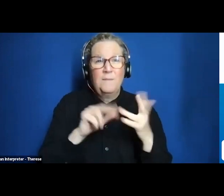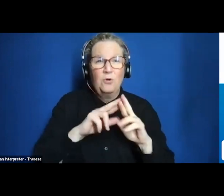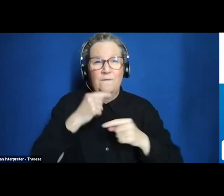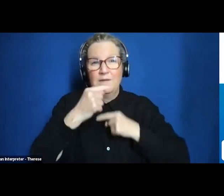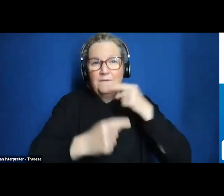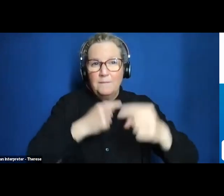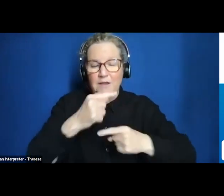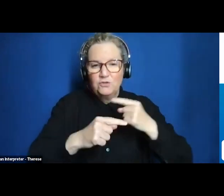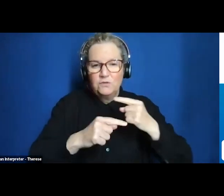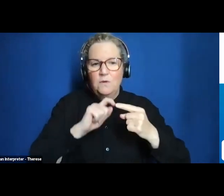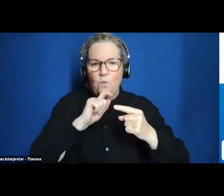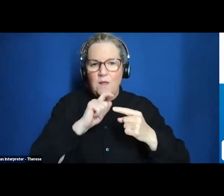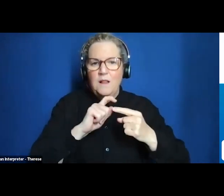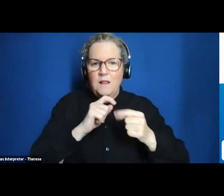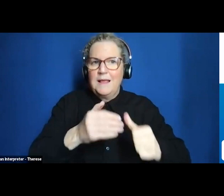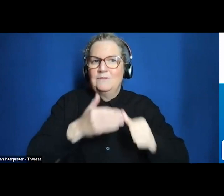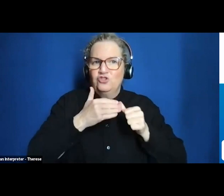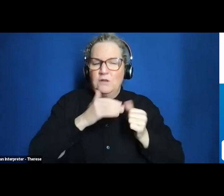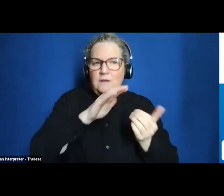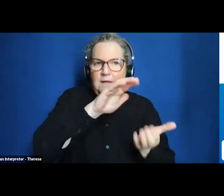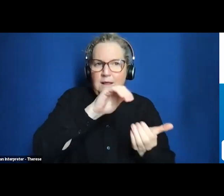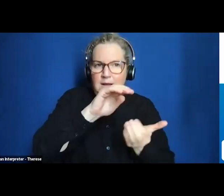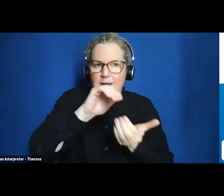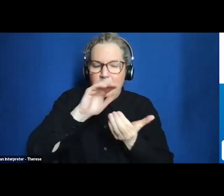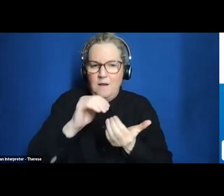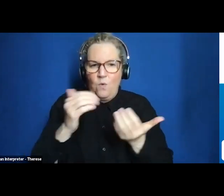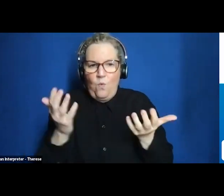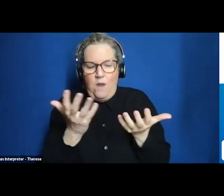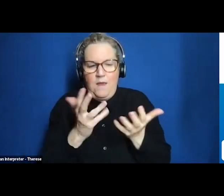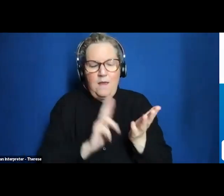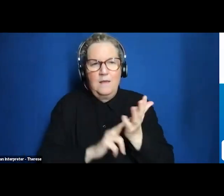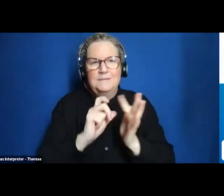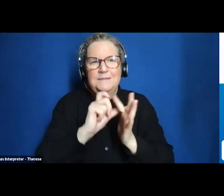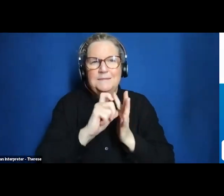that will be initially collected in the National Disability Data Asset.